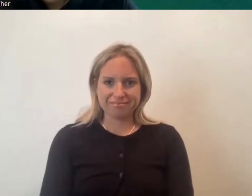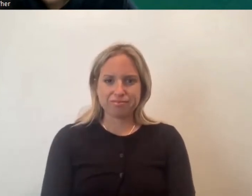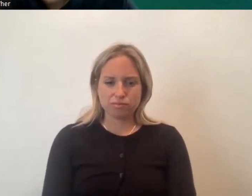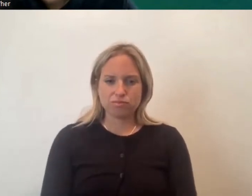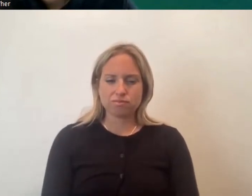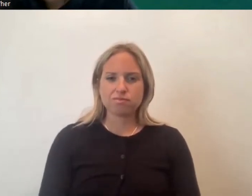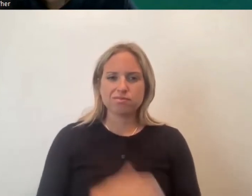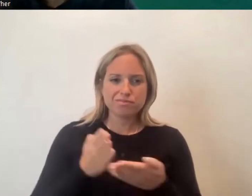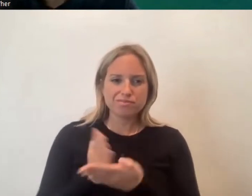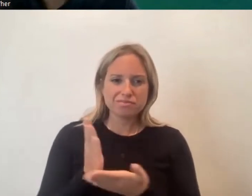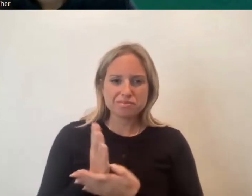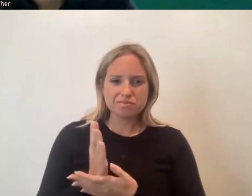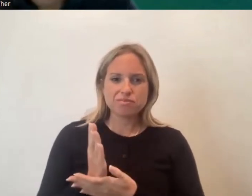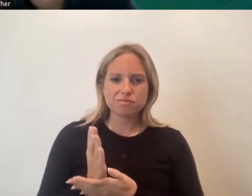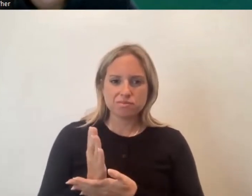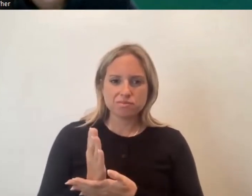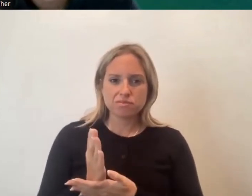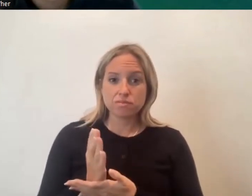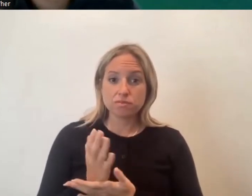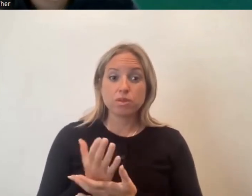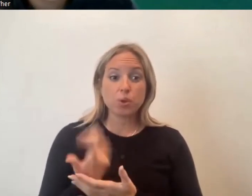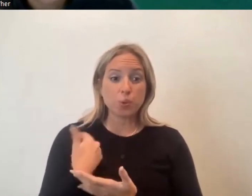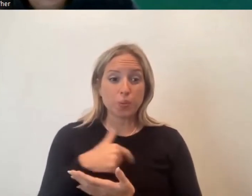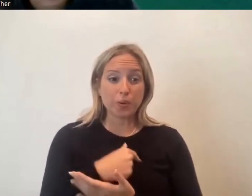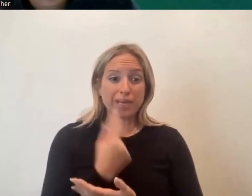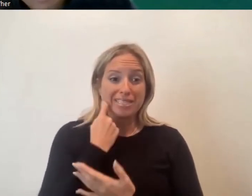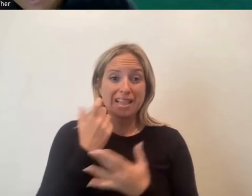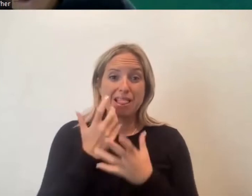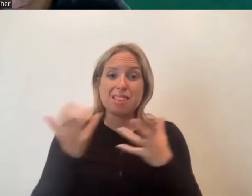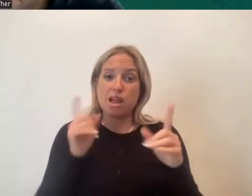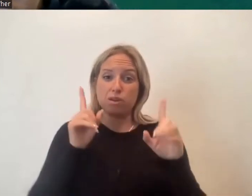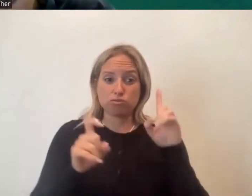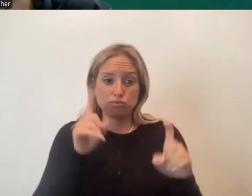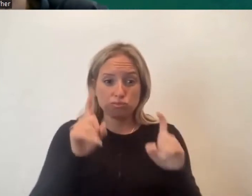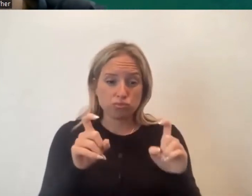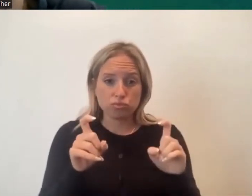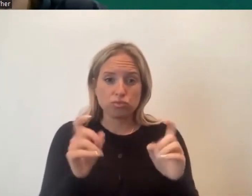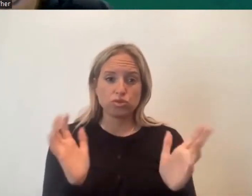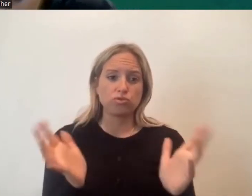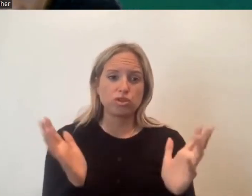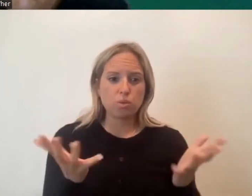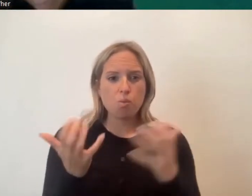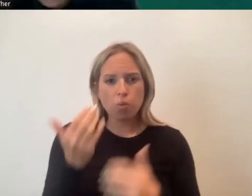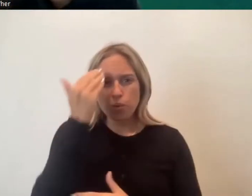So we receiving a lot of questions in the chat wanting to know can people who receive